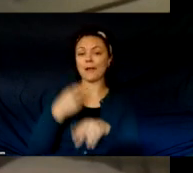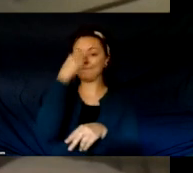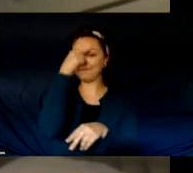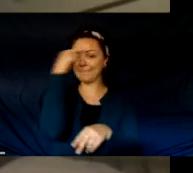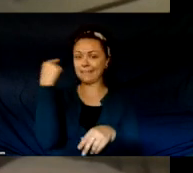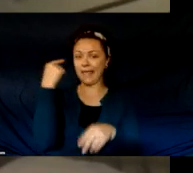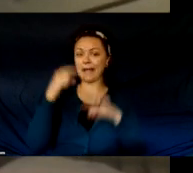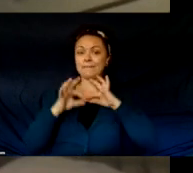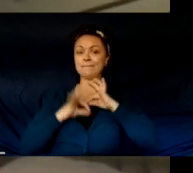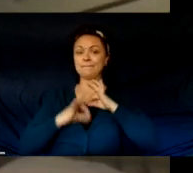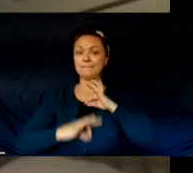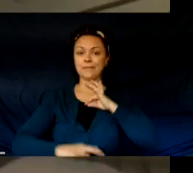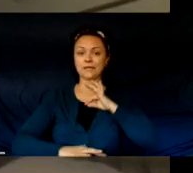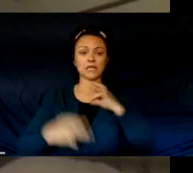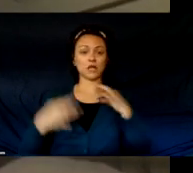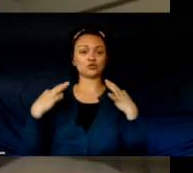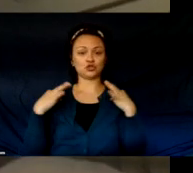with flowers and I'm